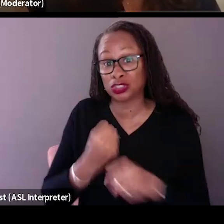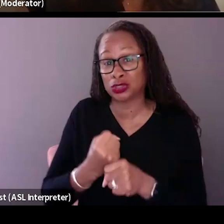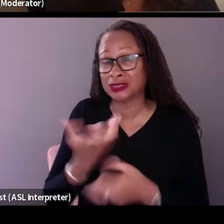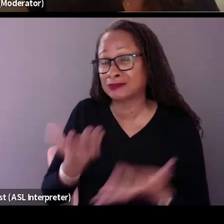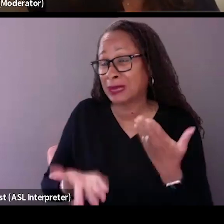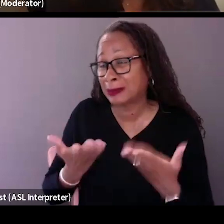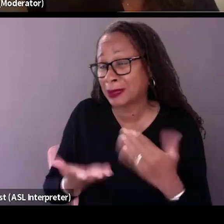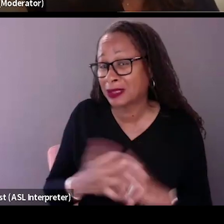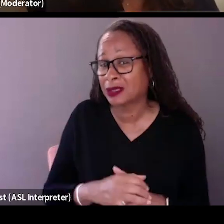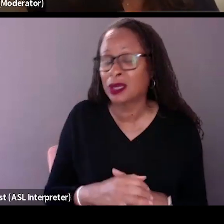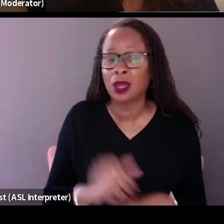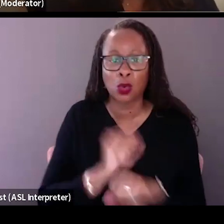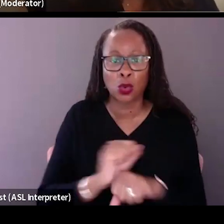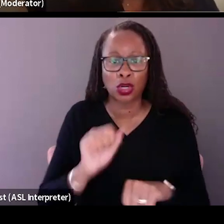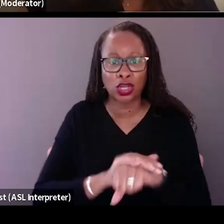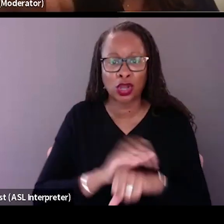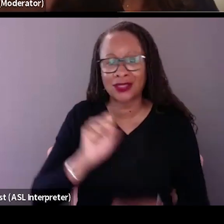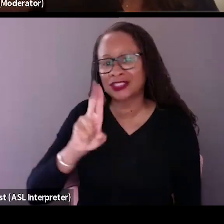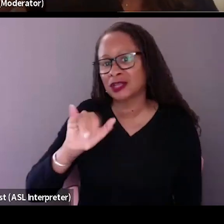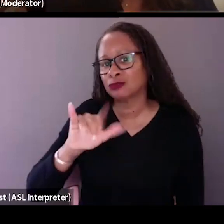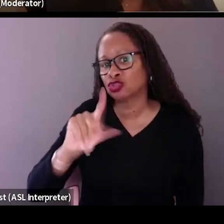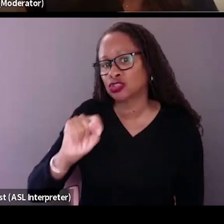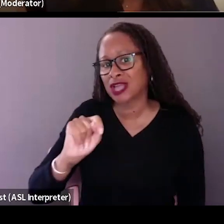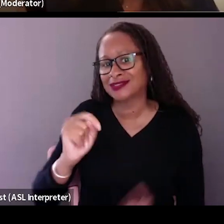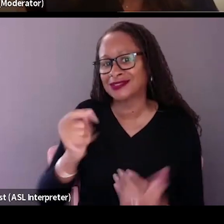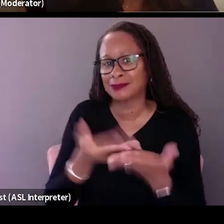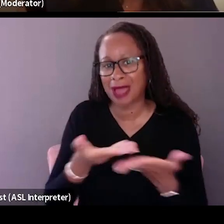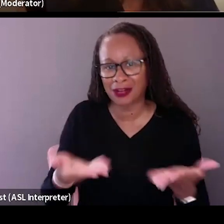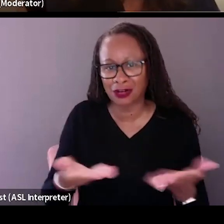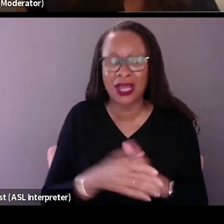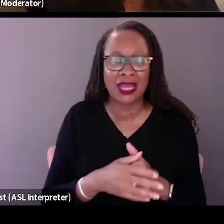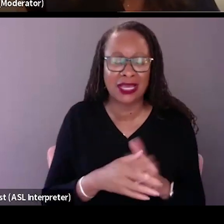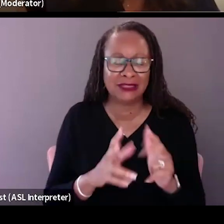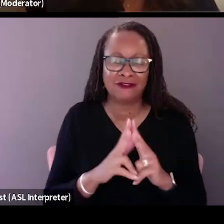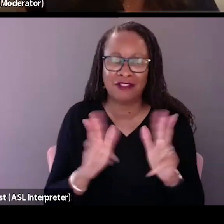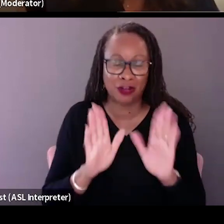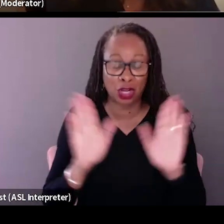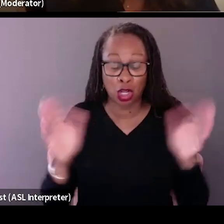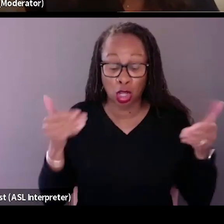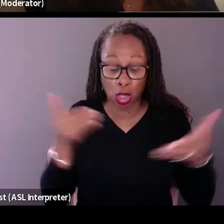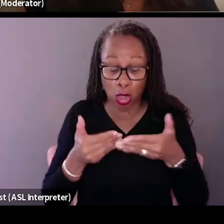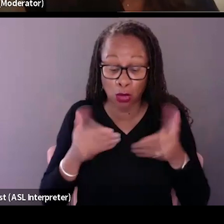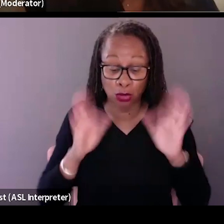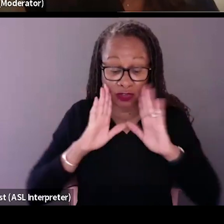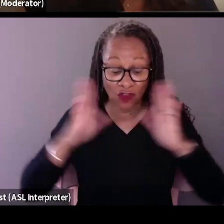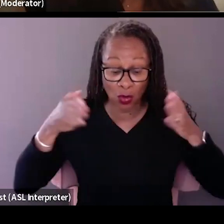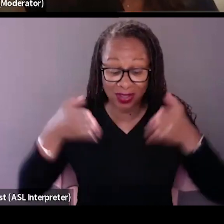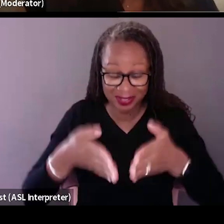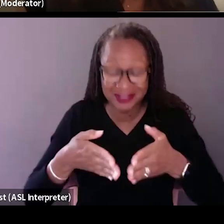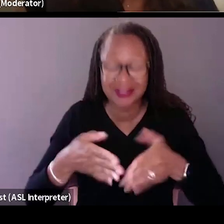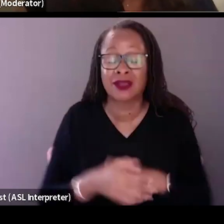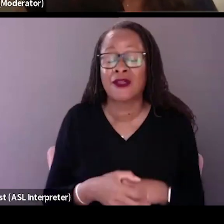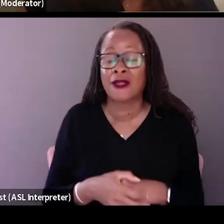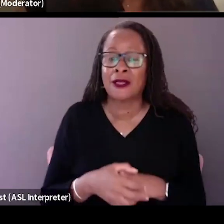on the subject matter in such microfocus, you know, spending so many hours talking to a ton of people